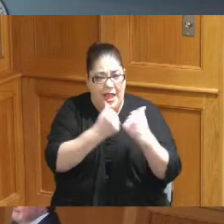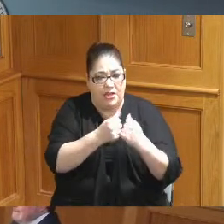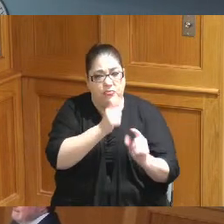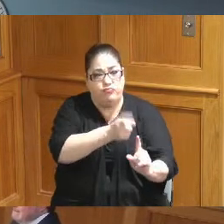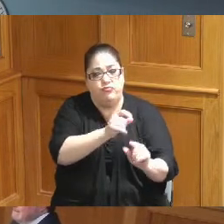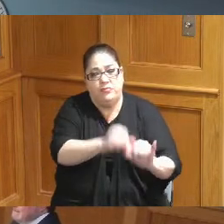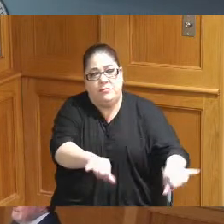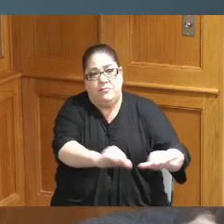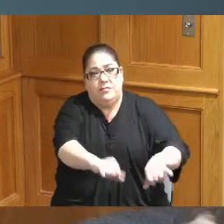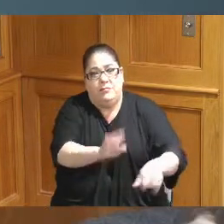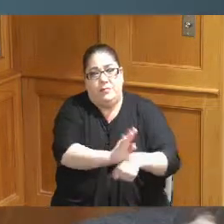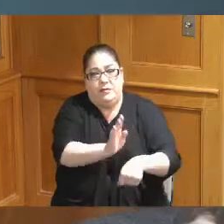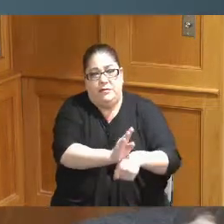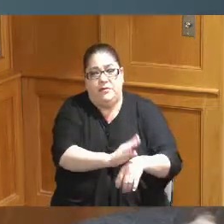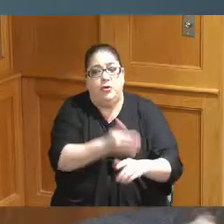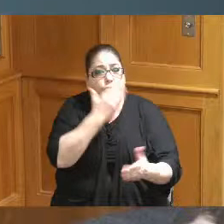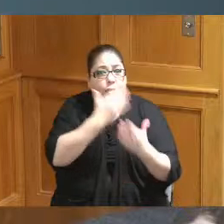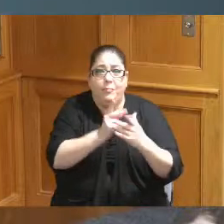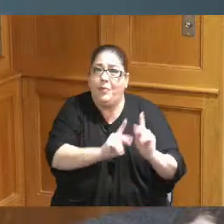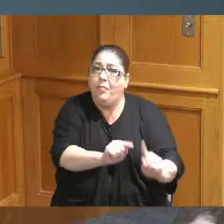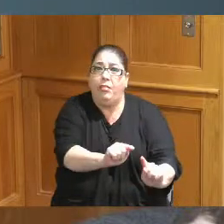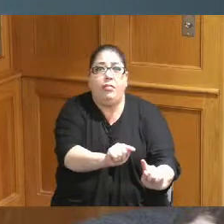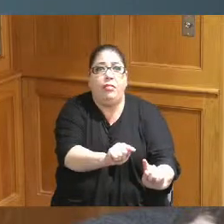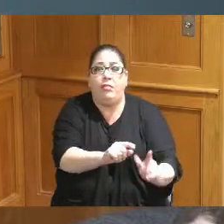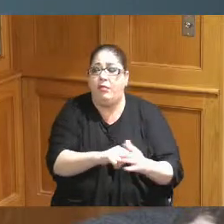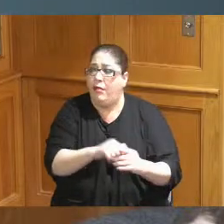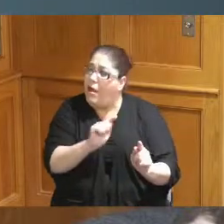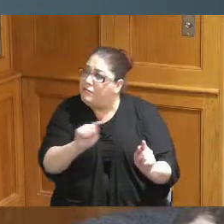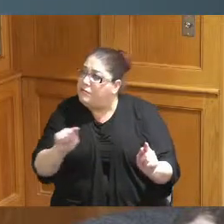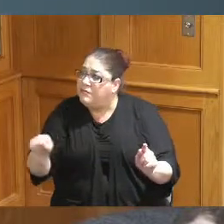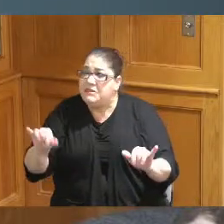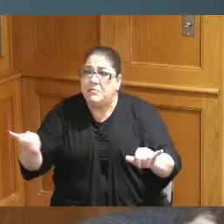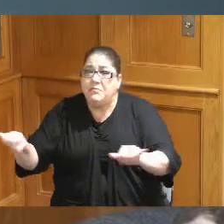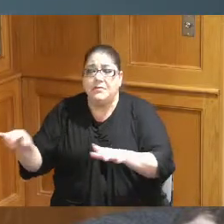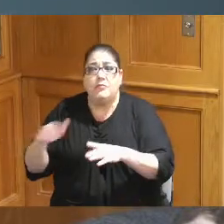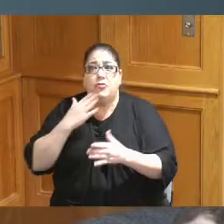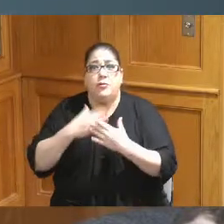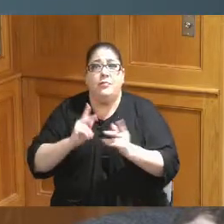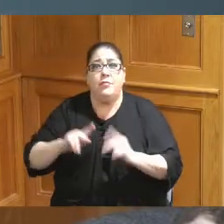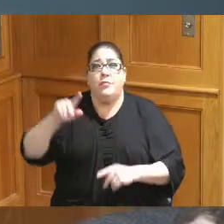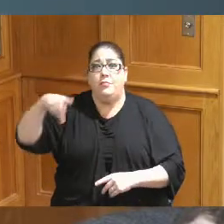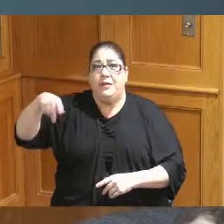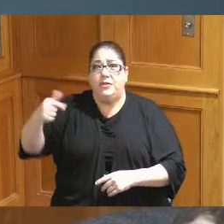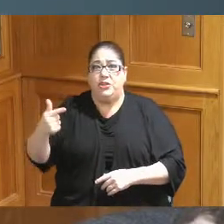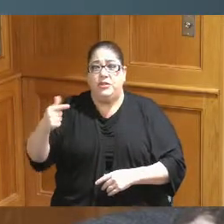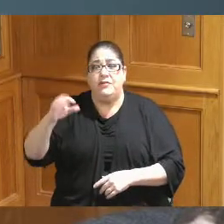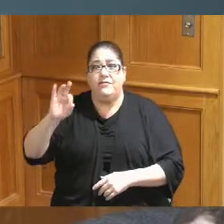good people but again I mean if you fund something that Procter Gamble was funding and they get out